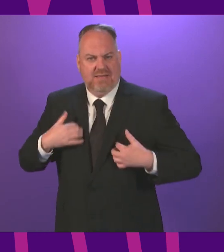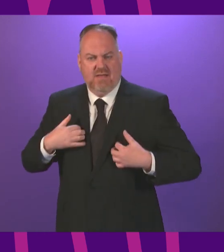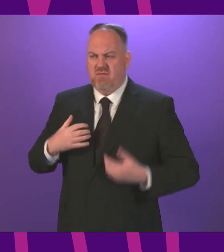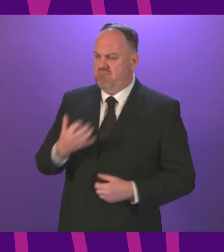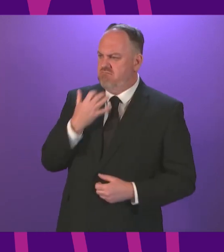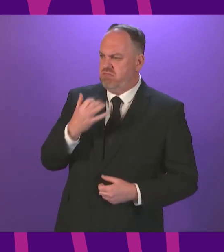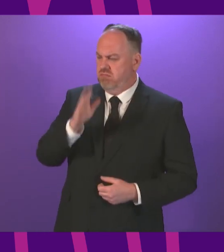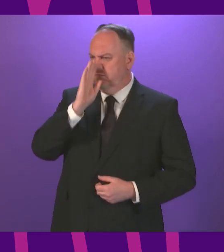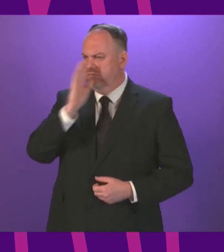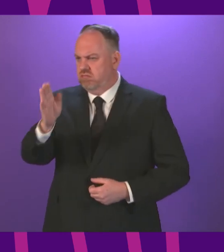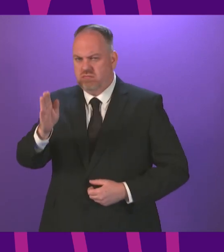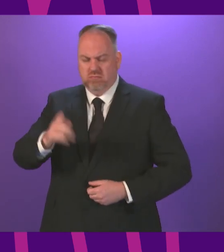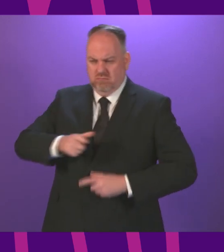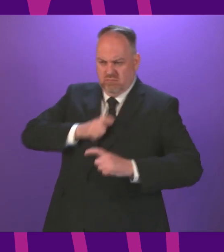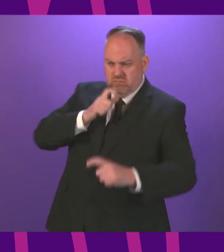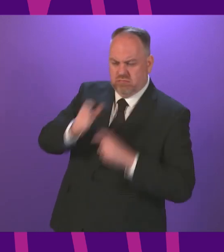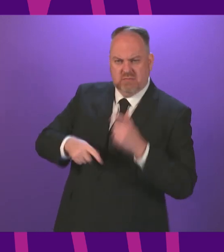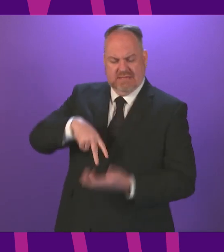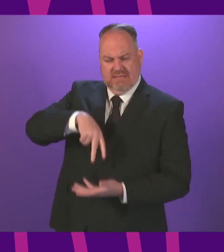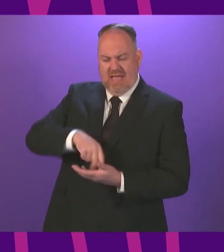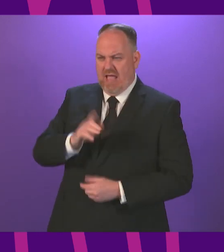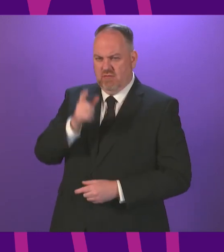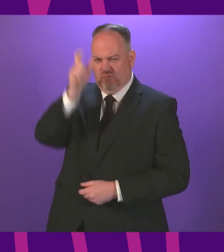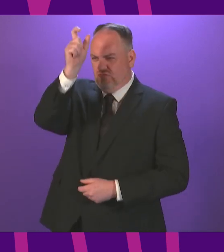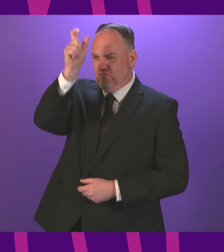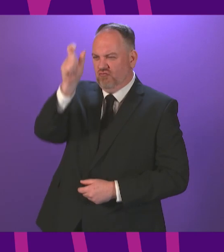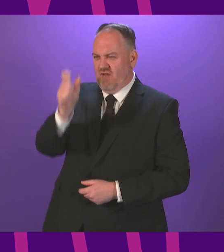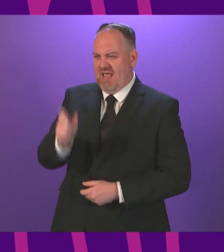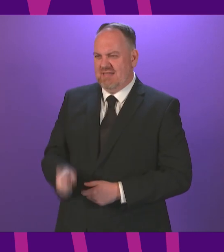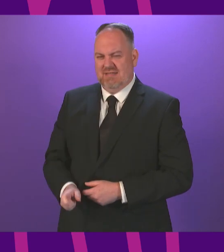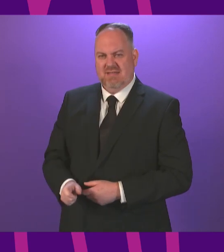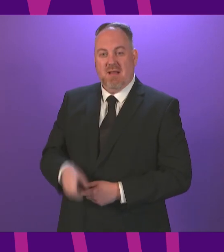witty and still able to stand ramrod straight, but, by the very fact of reaching the age of 99,